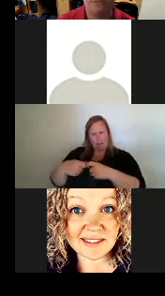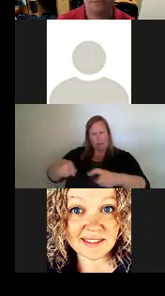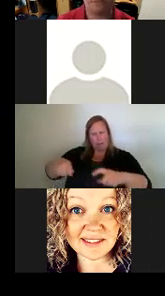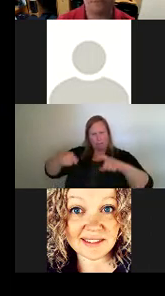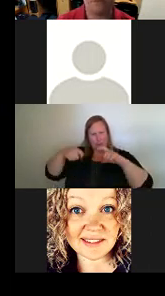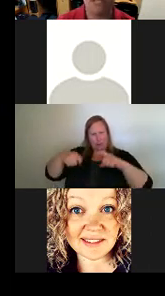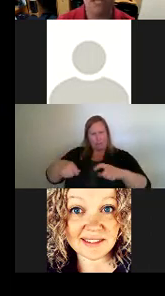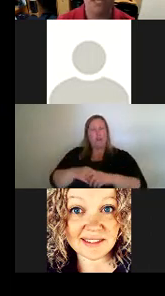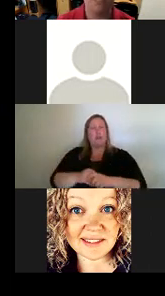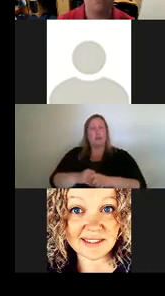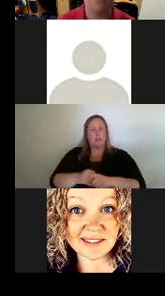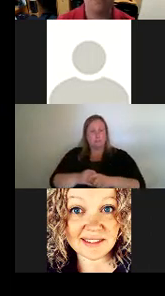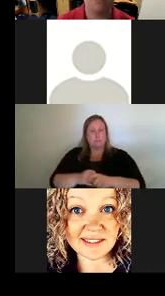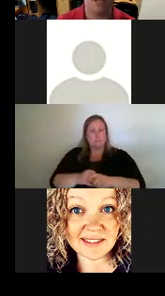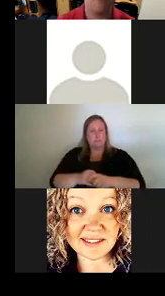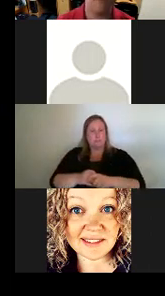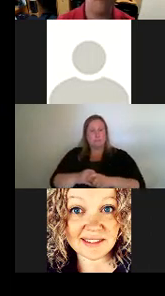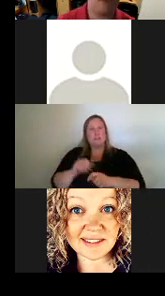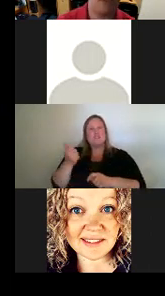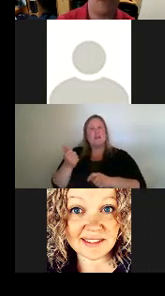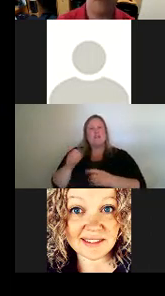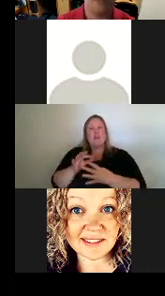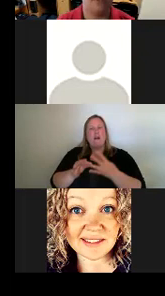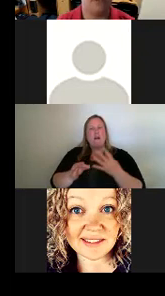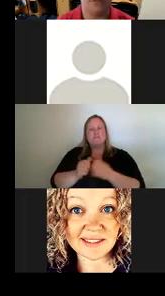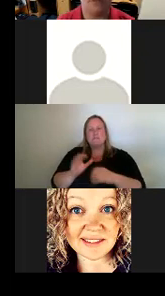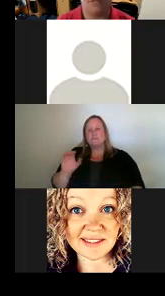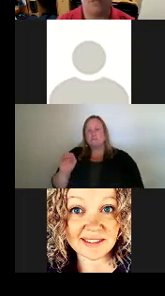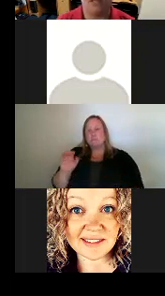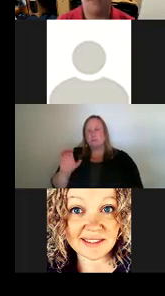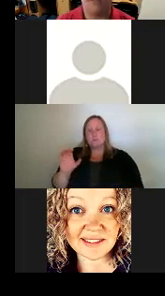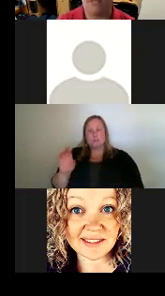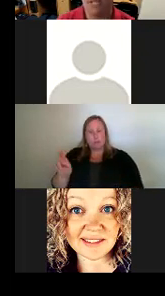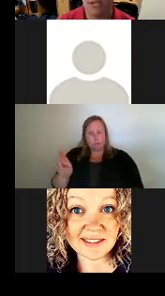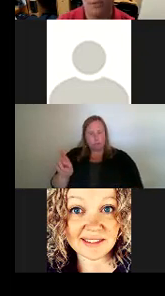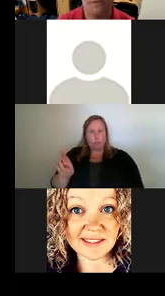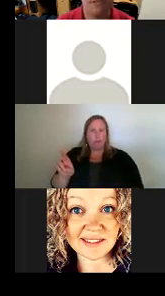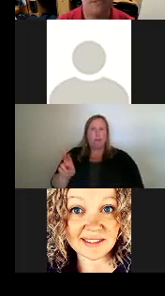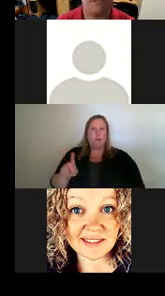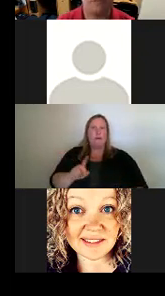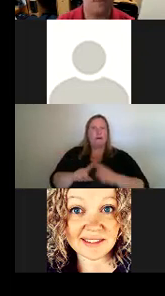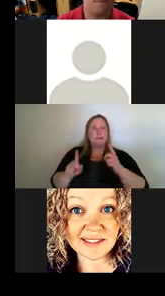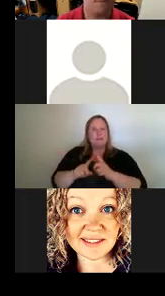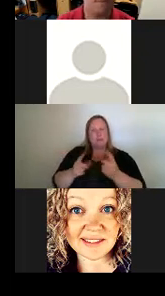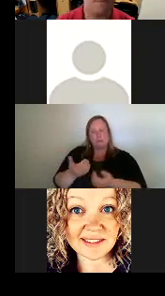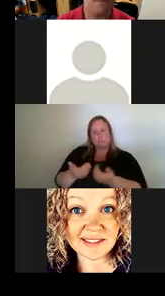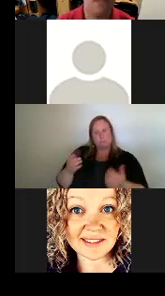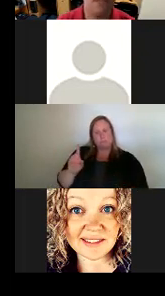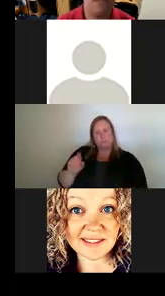AND THEN THERE IS OTHER OPTIONS WITH OCR. THERE IS A NUMBER OF DIFFERENT STAND ALONE DEVICES AS WELL.